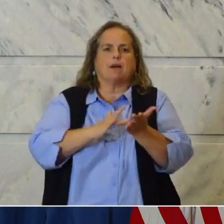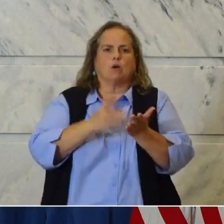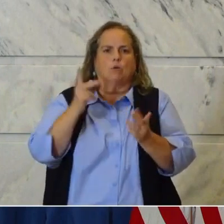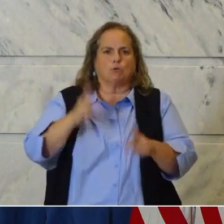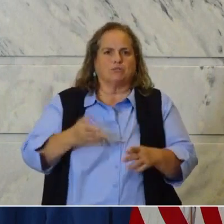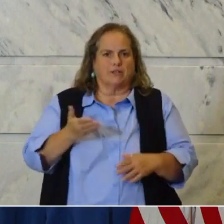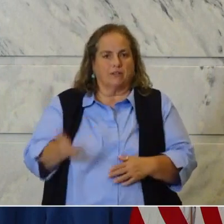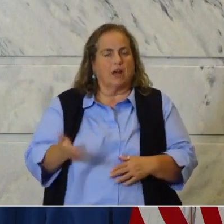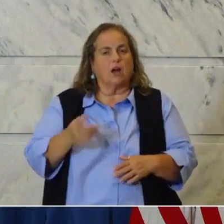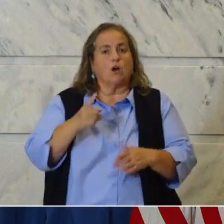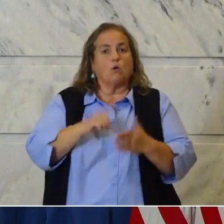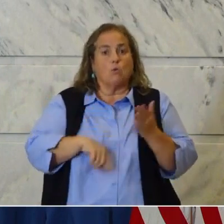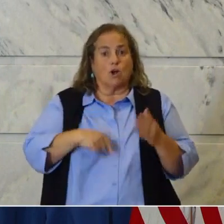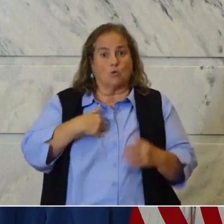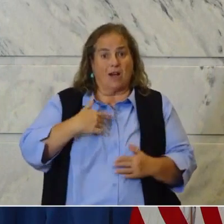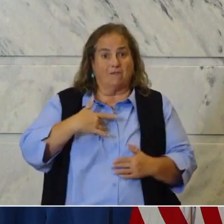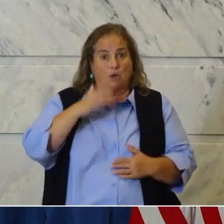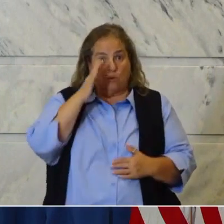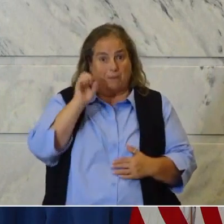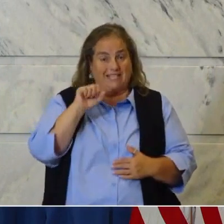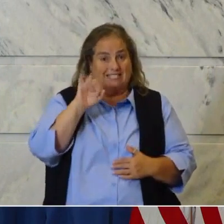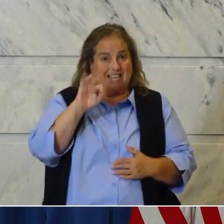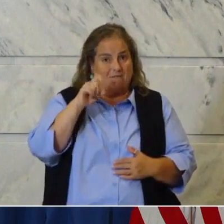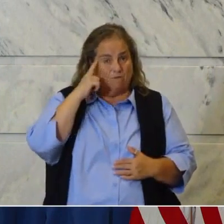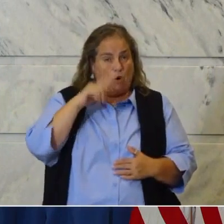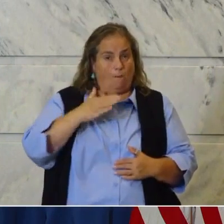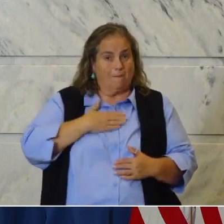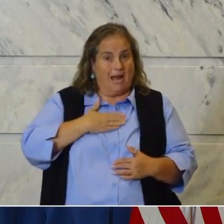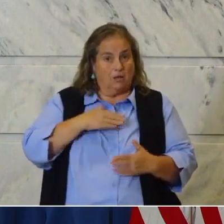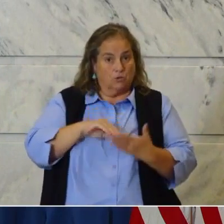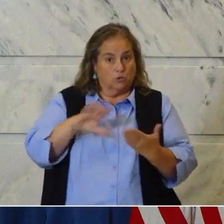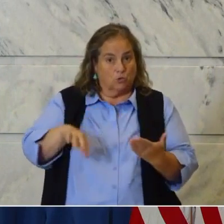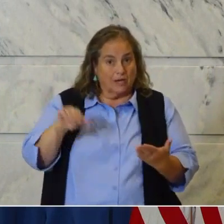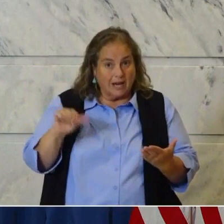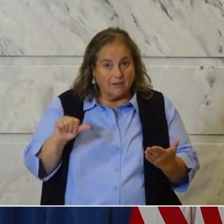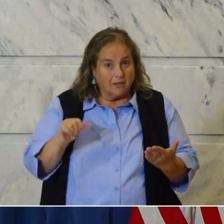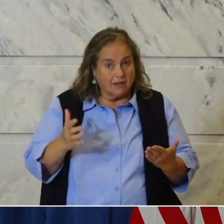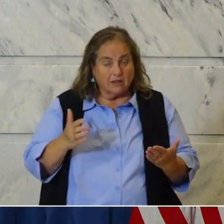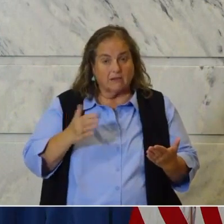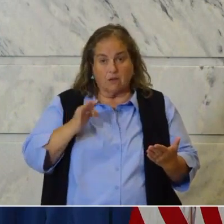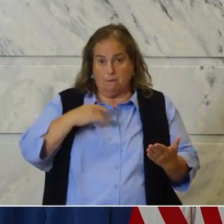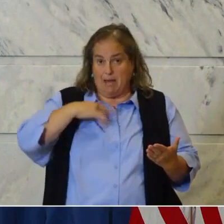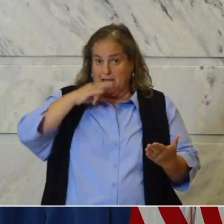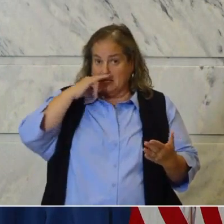safe for my student athlete? Certainly. If if my kids were playing a high